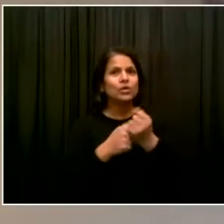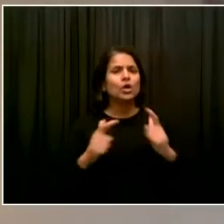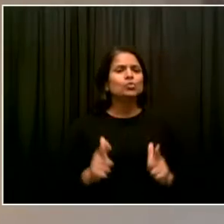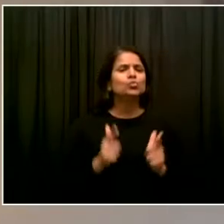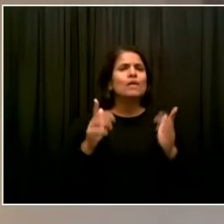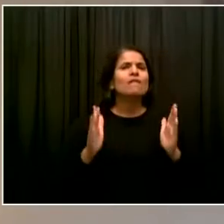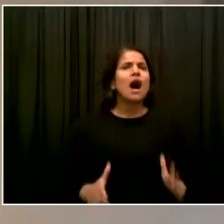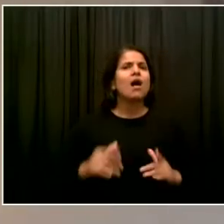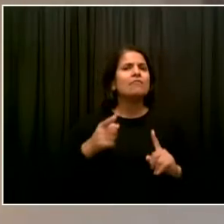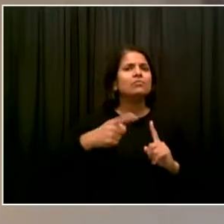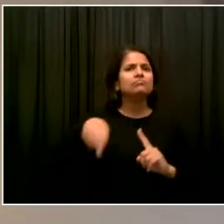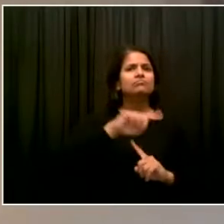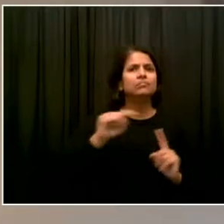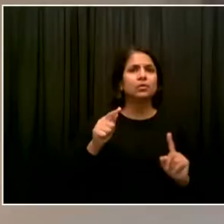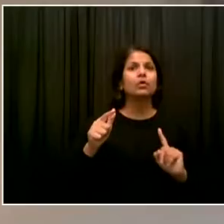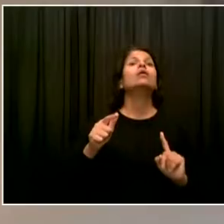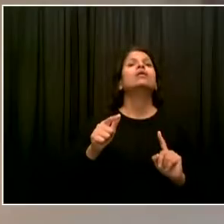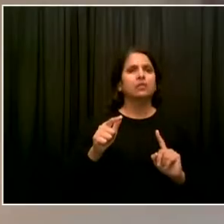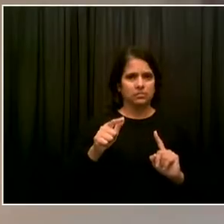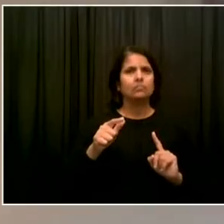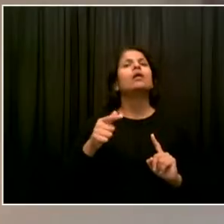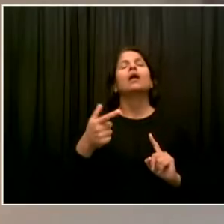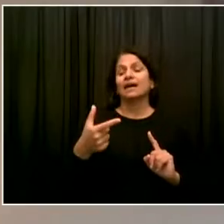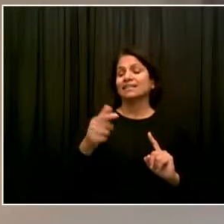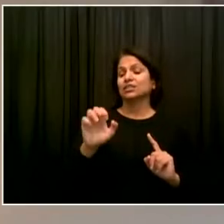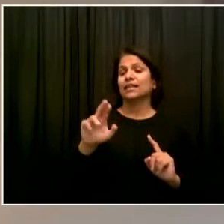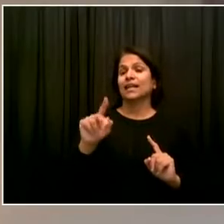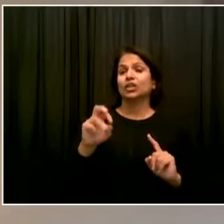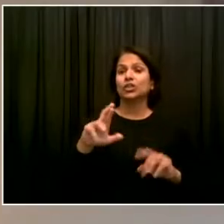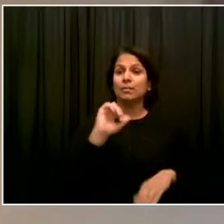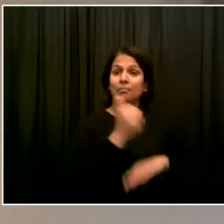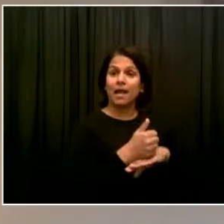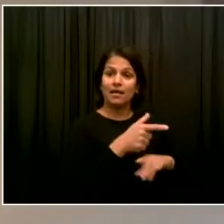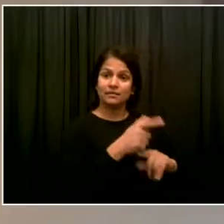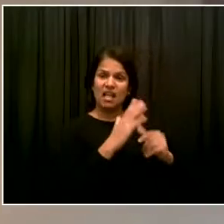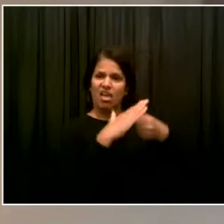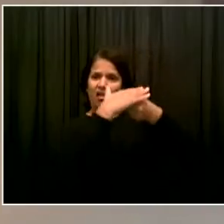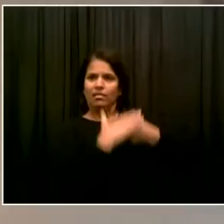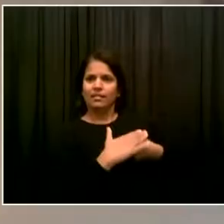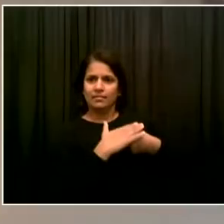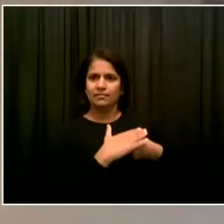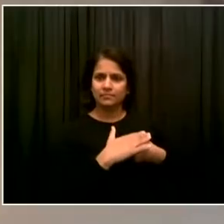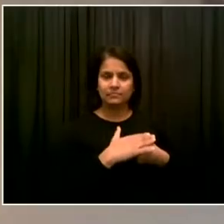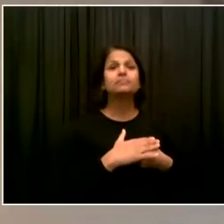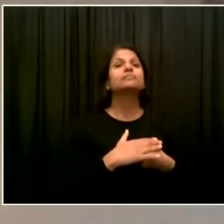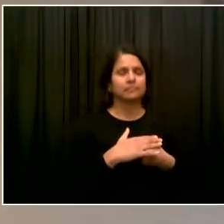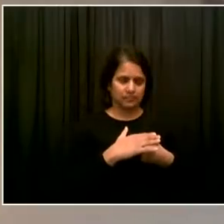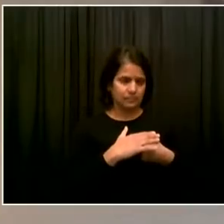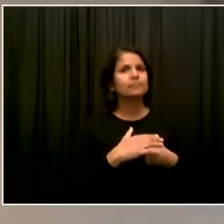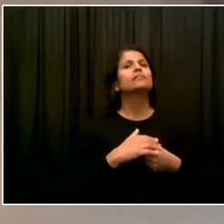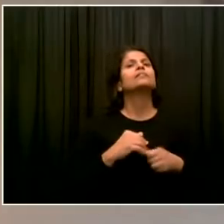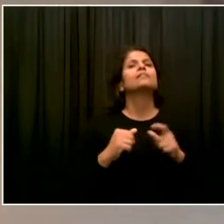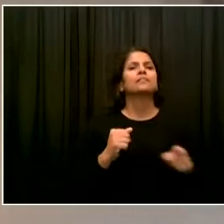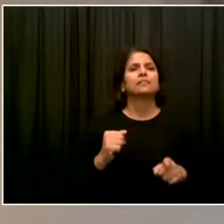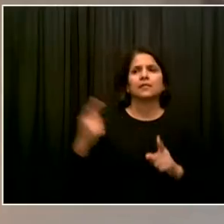THESE PAST EIGHT YEARS AND EXPAND WITH HER WEATHER WAS SURVIVORS OF GENDER-BASED VIOLENCE OR DEMAND FLEXIBILITY FOR FAMILIES WITH